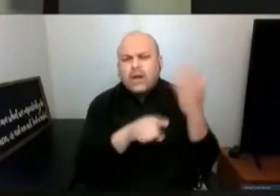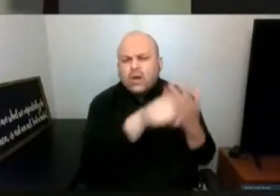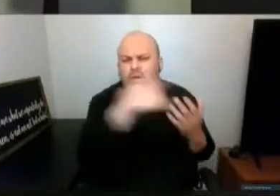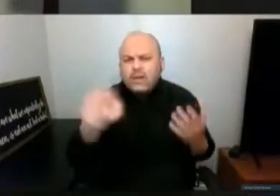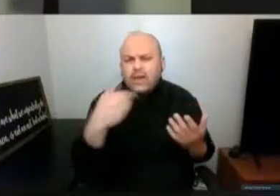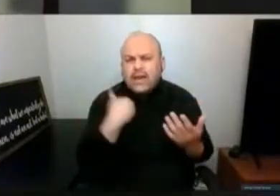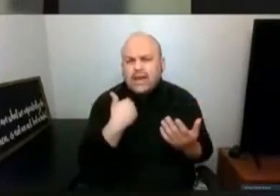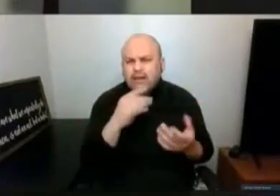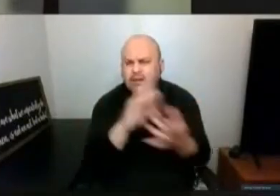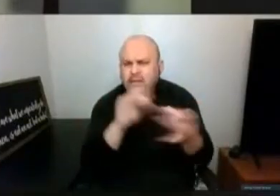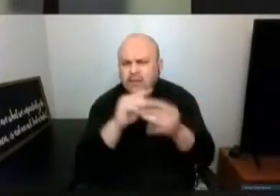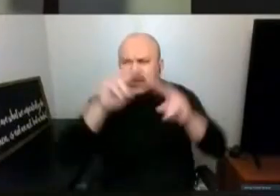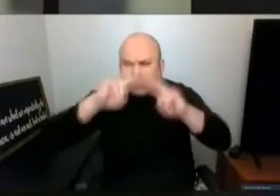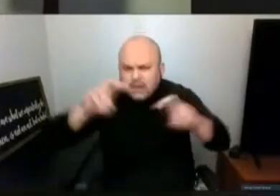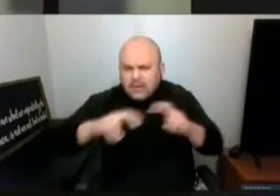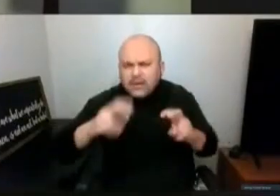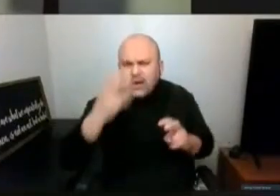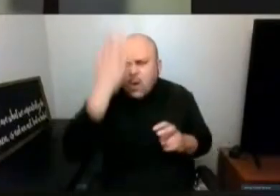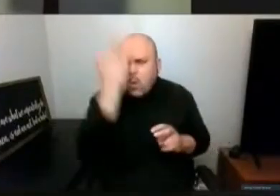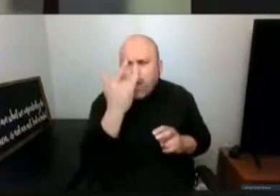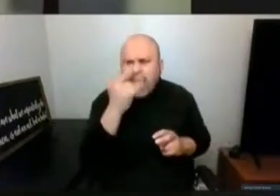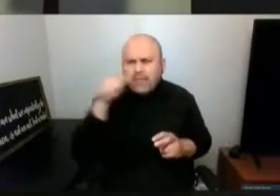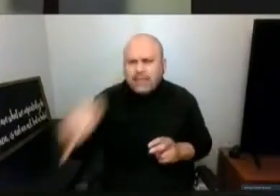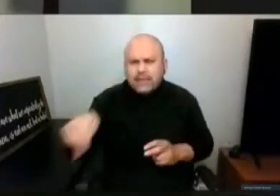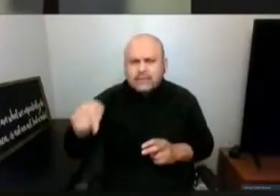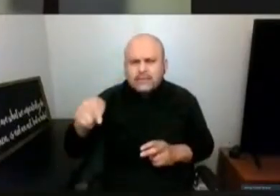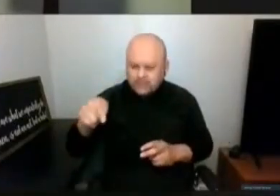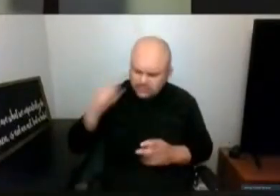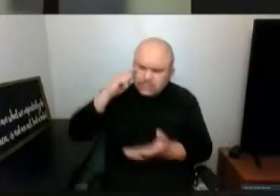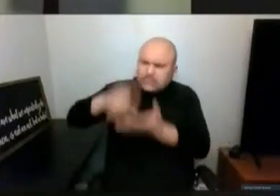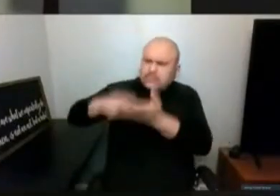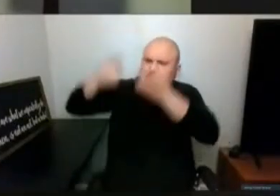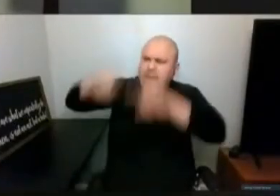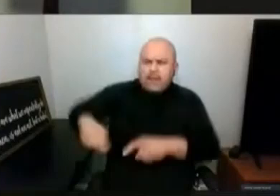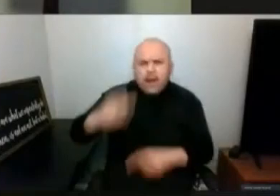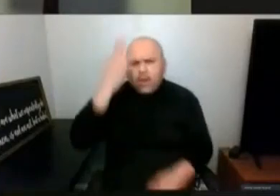why this may have happened during the pandemic.